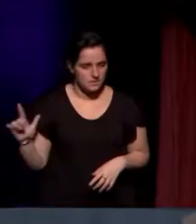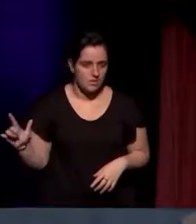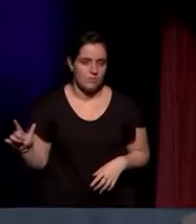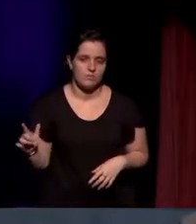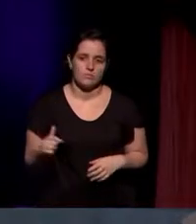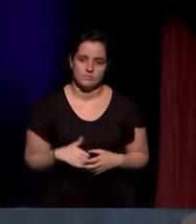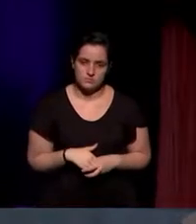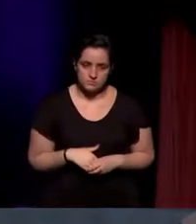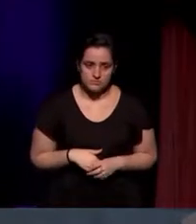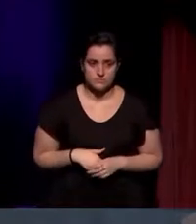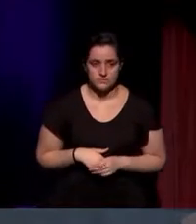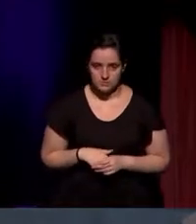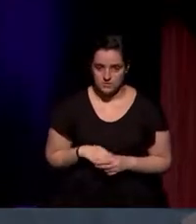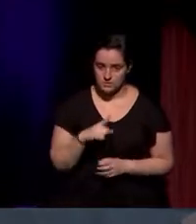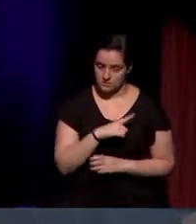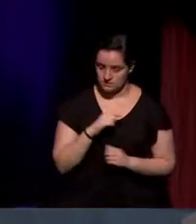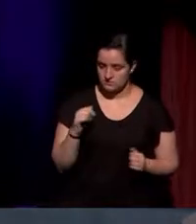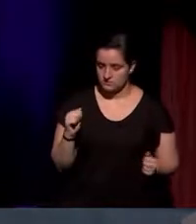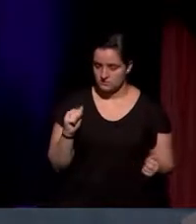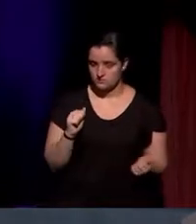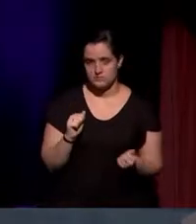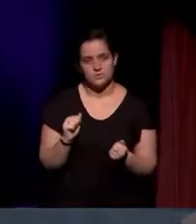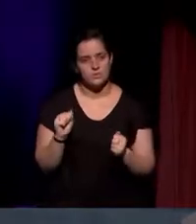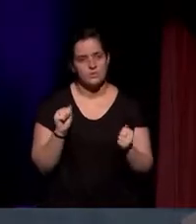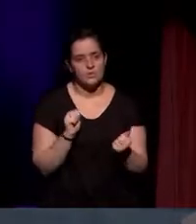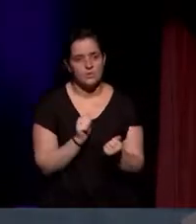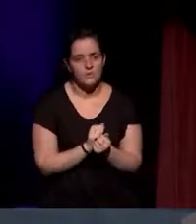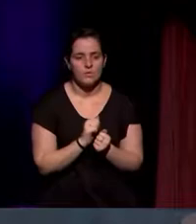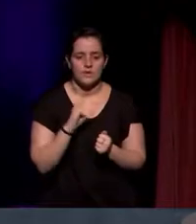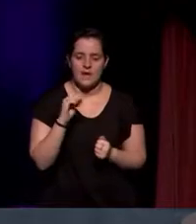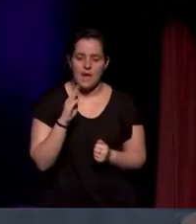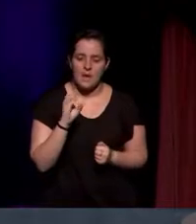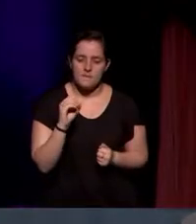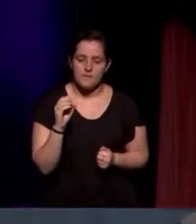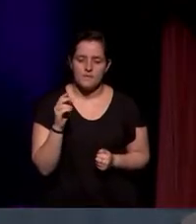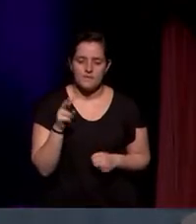Guinea-Bissau with Cape Verde had their Liberation Movement,